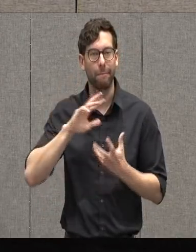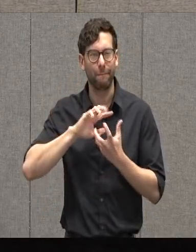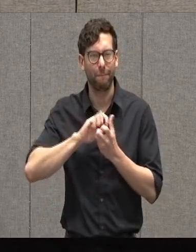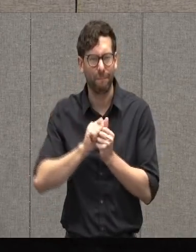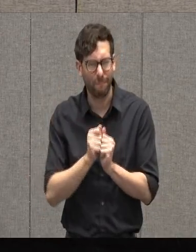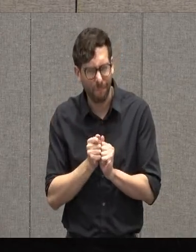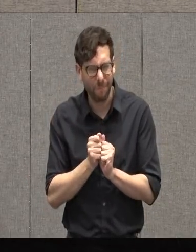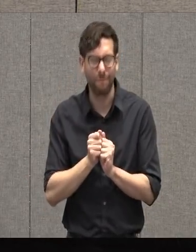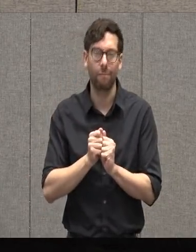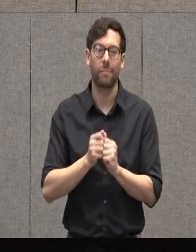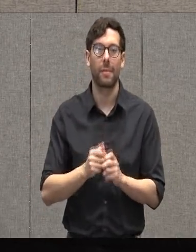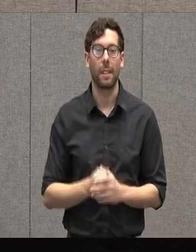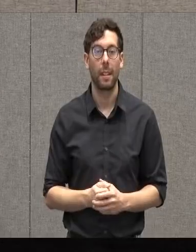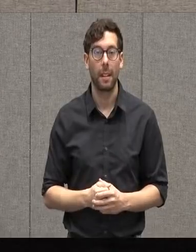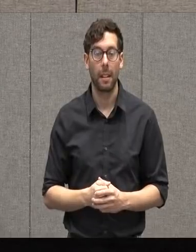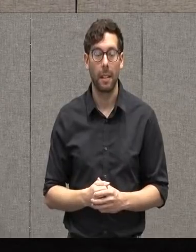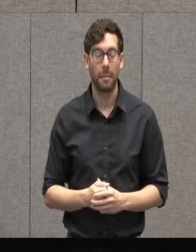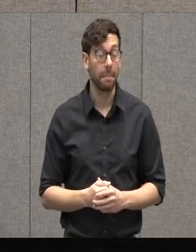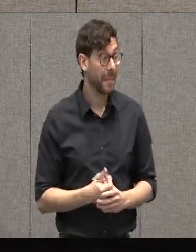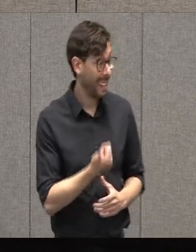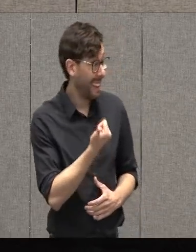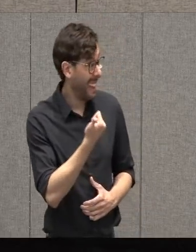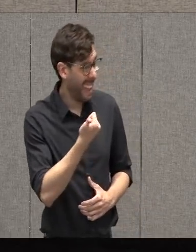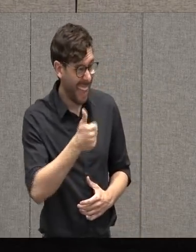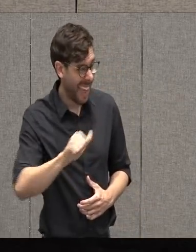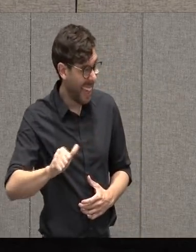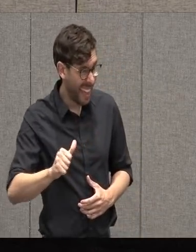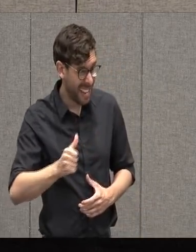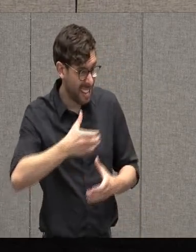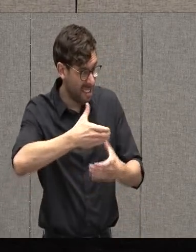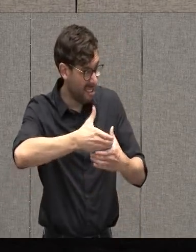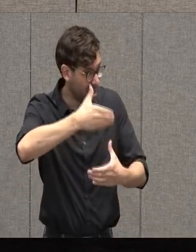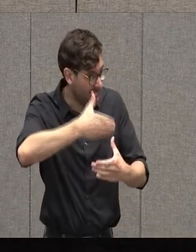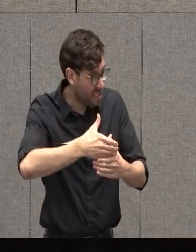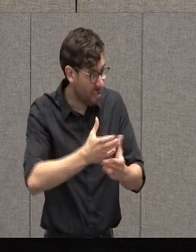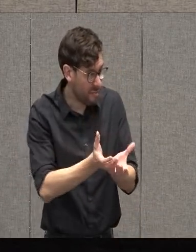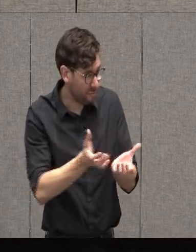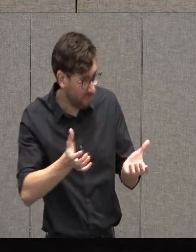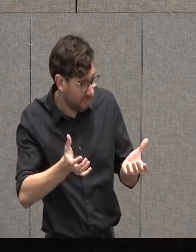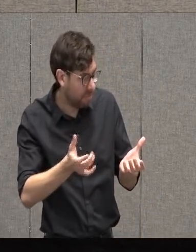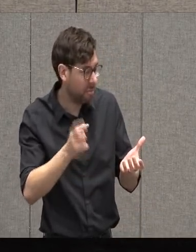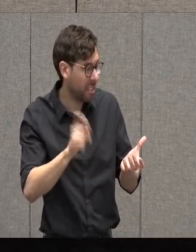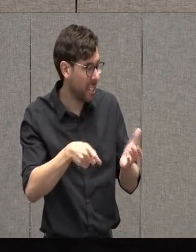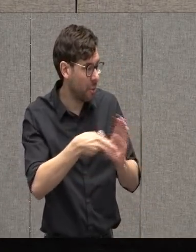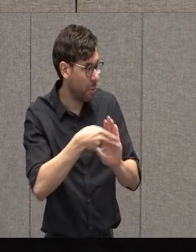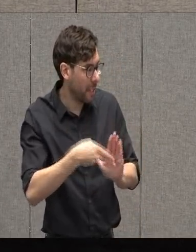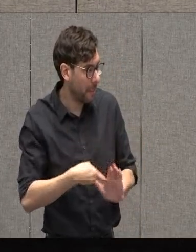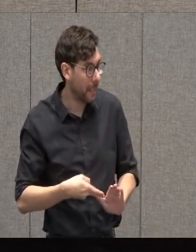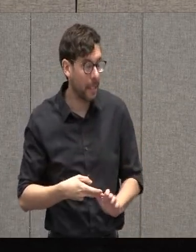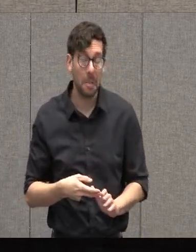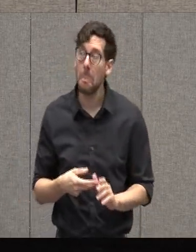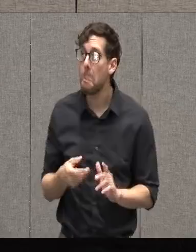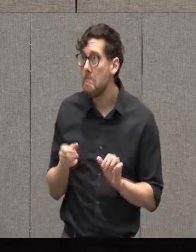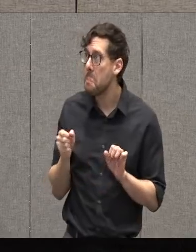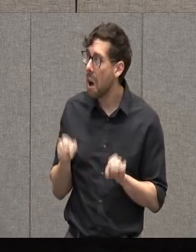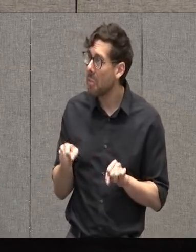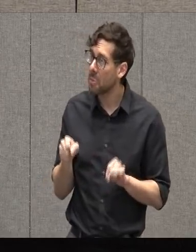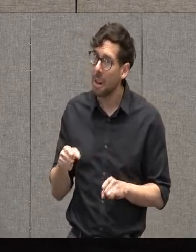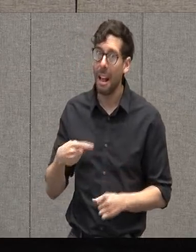And any container will work, right? You just need to kind of like label it. Good, yeah. I like egg cartons. I eat eggs at my house.